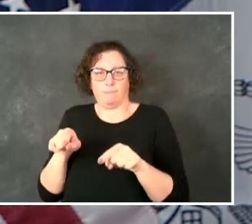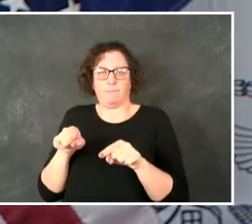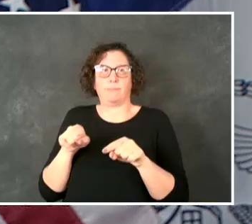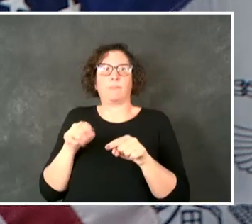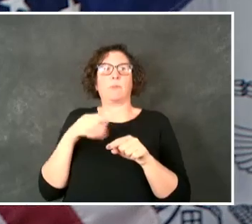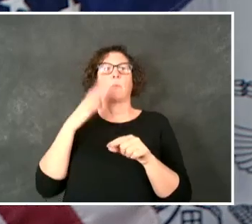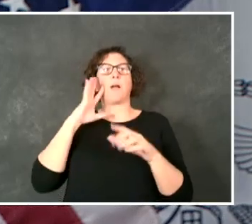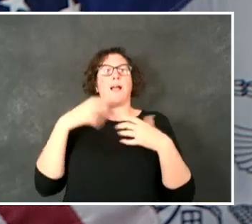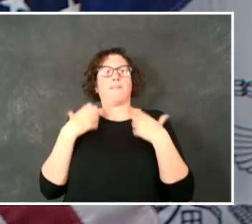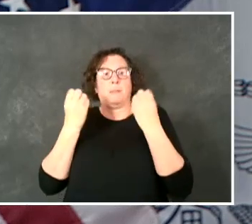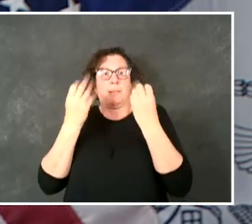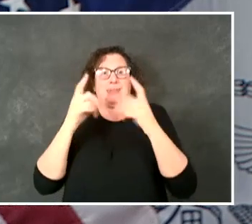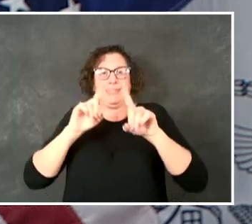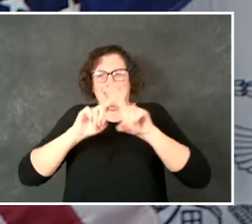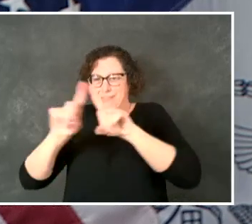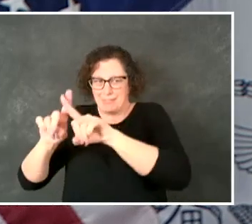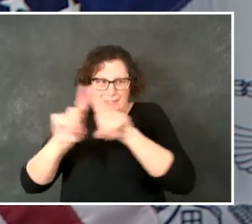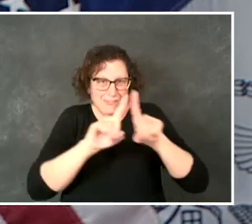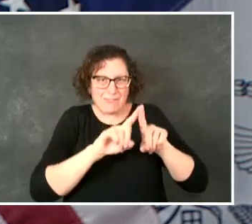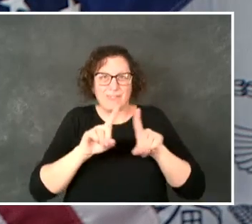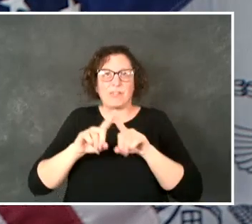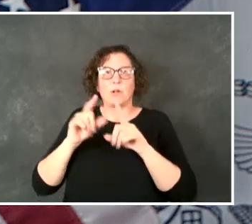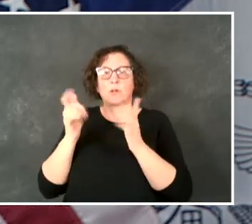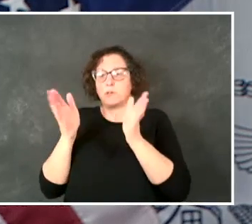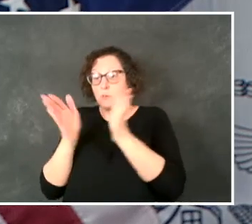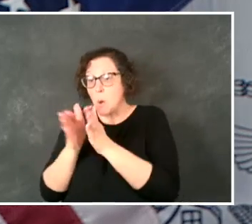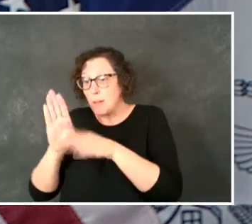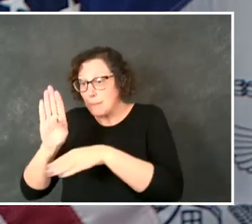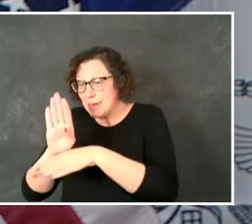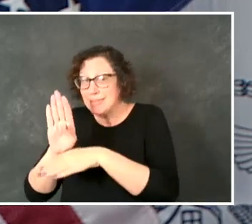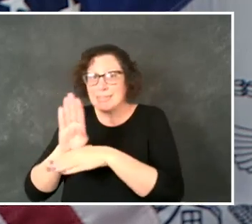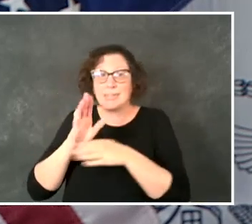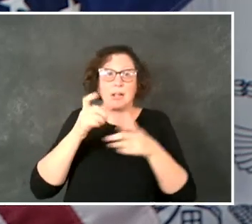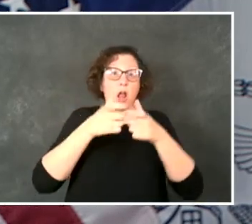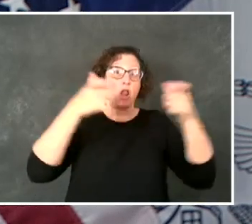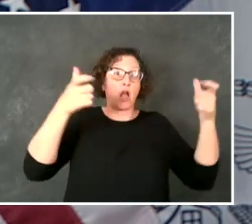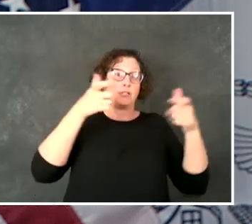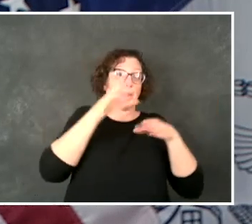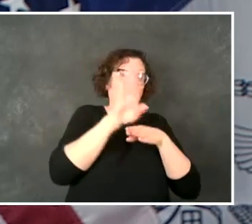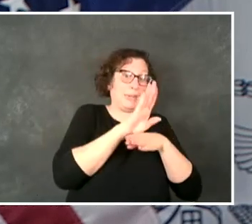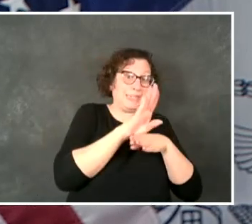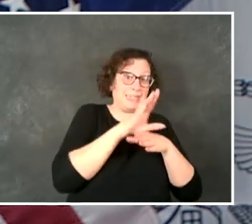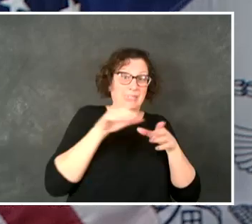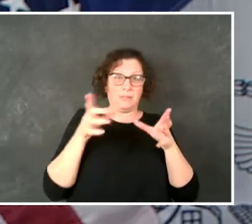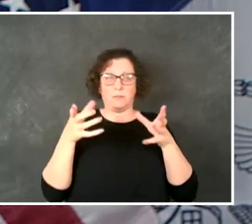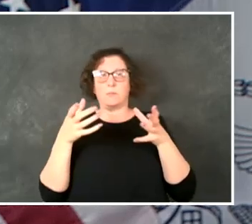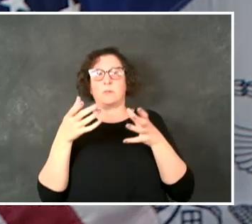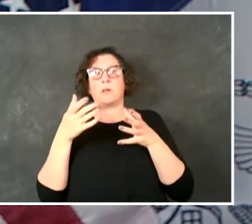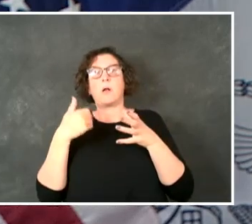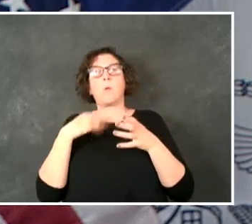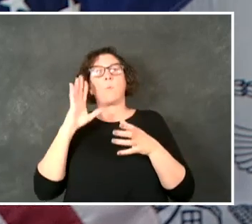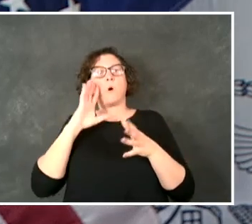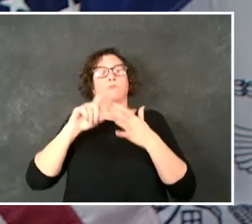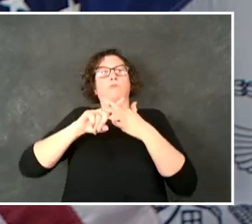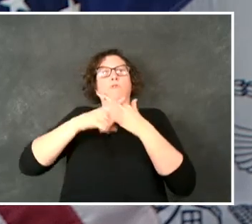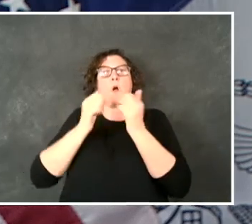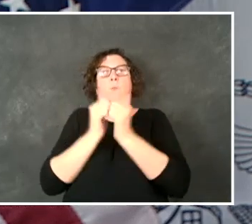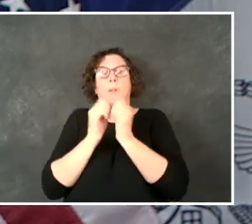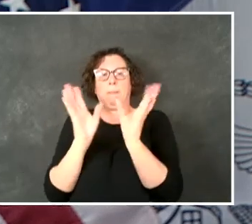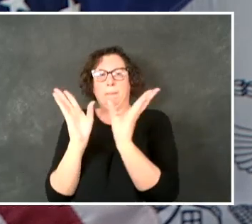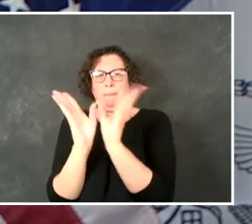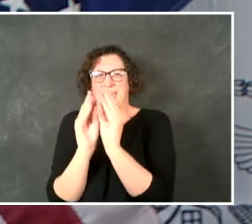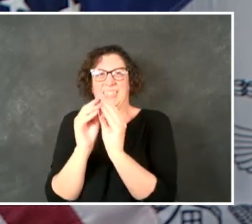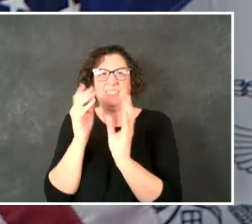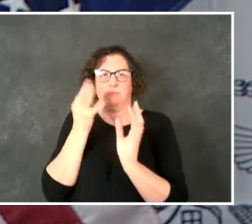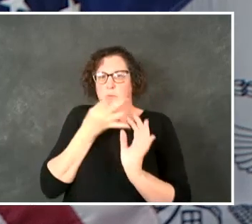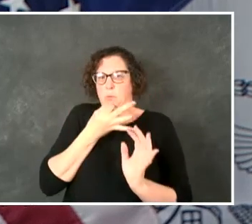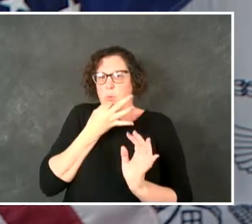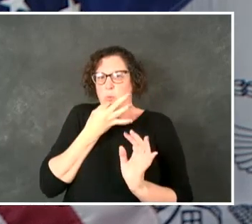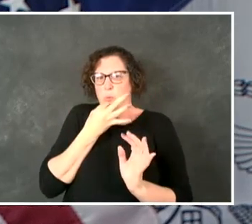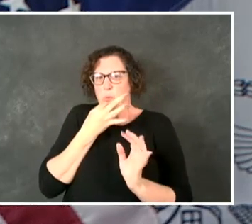RECOVERY.